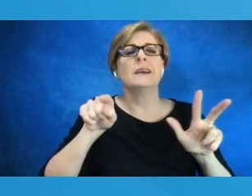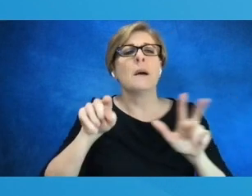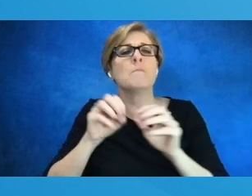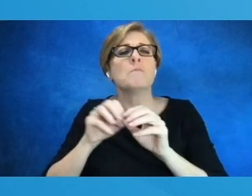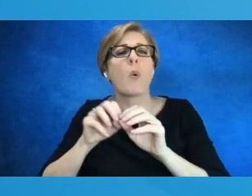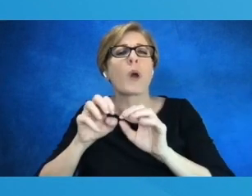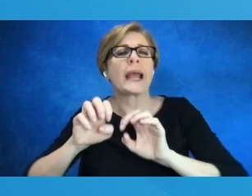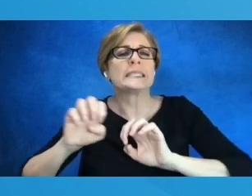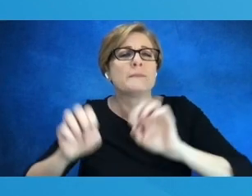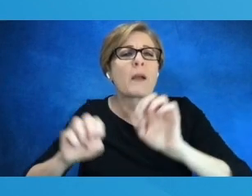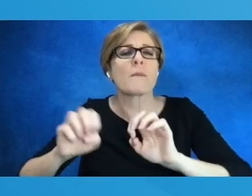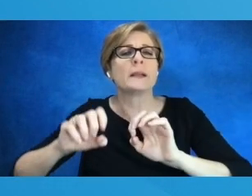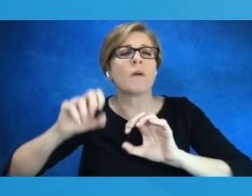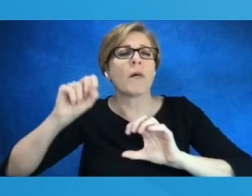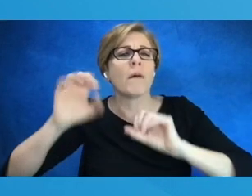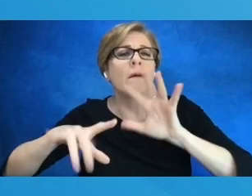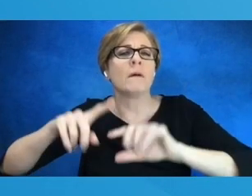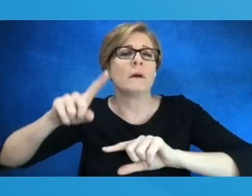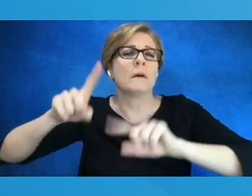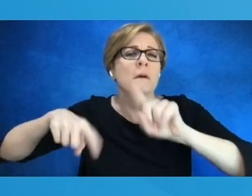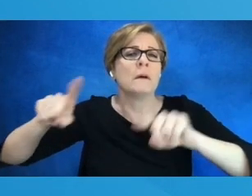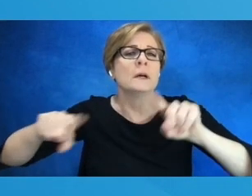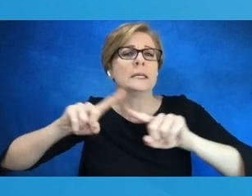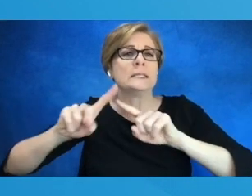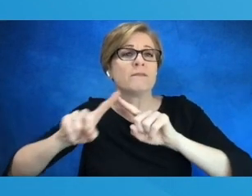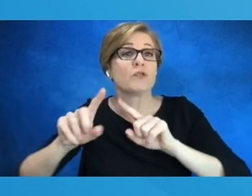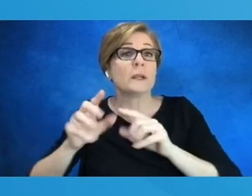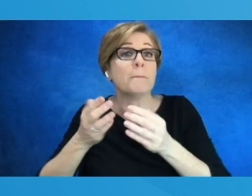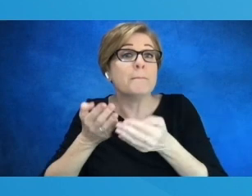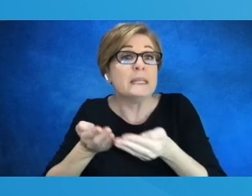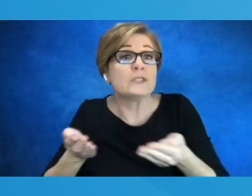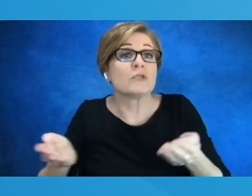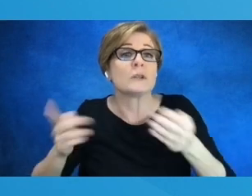in materials and textures with Bradford's work.